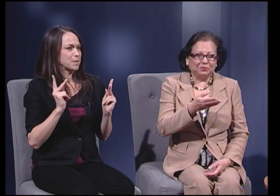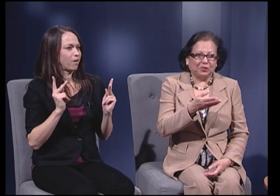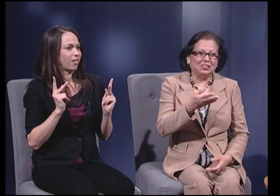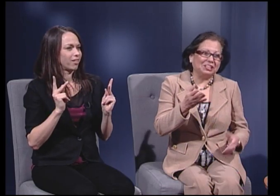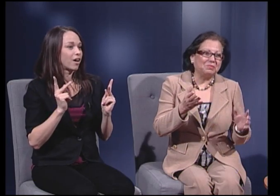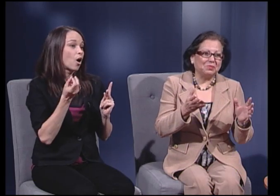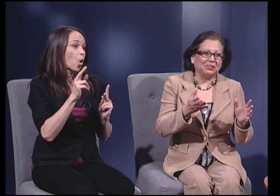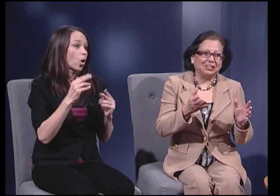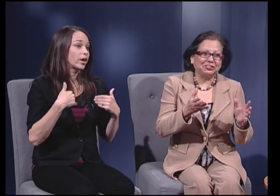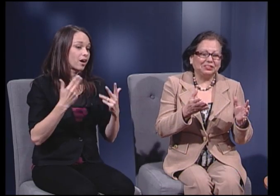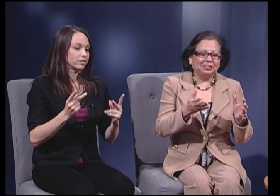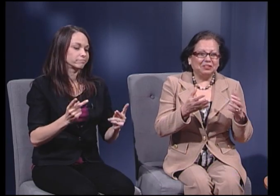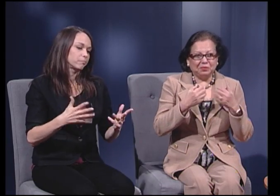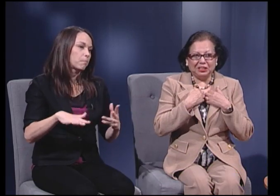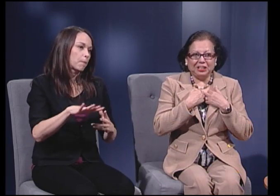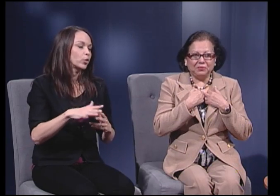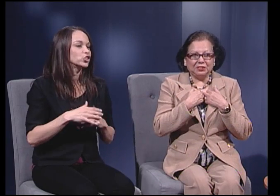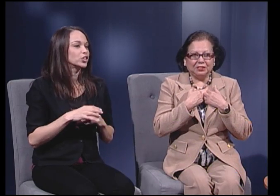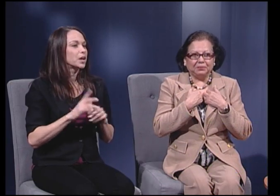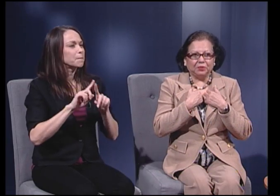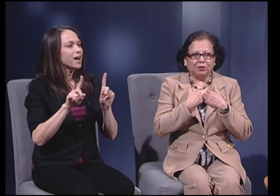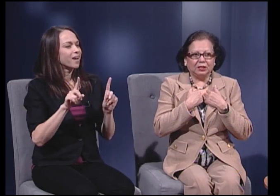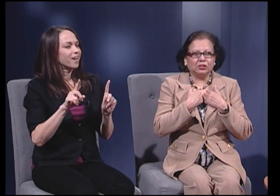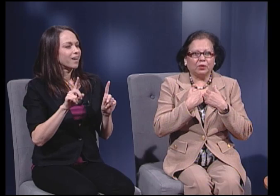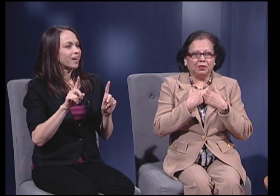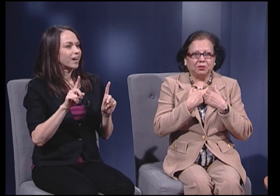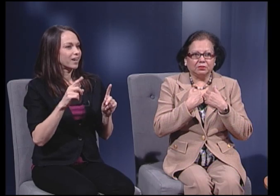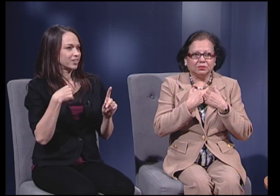or young population but even us, grandmothers,